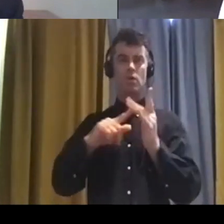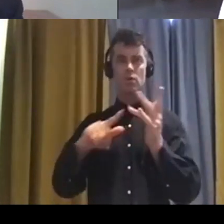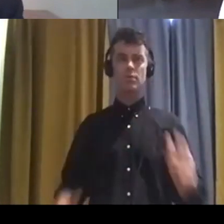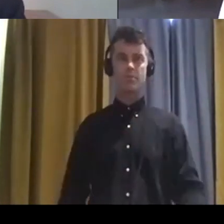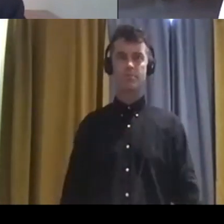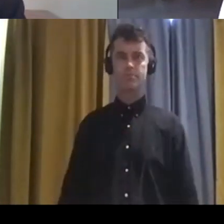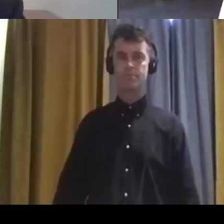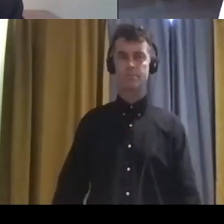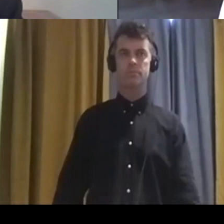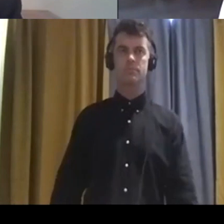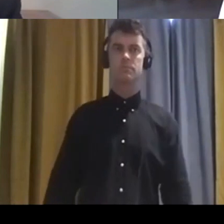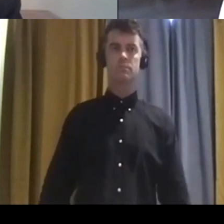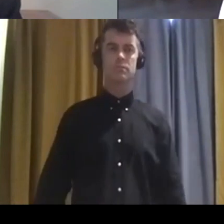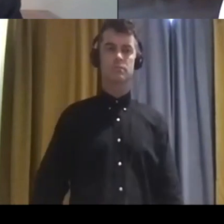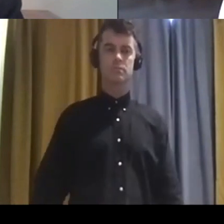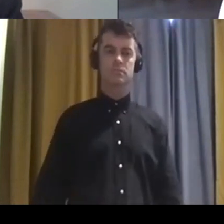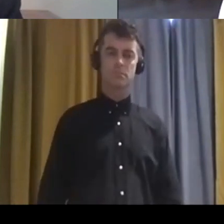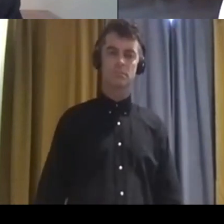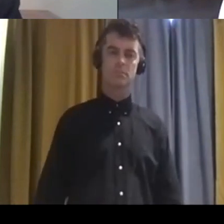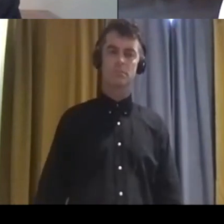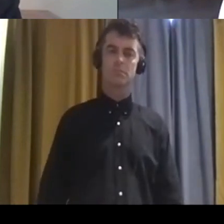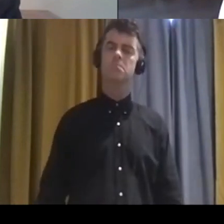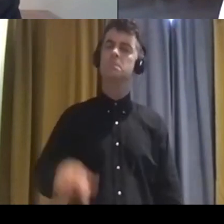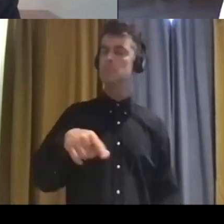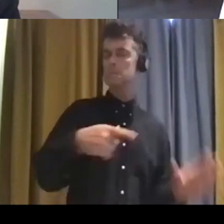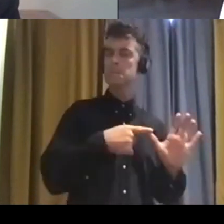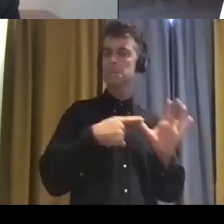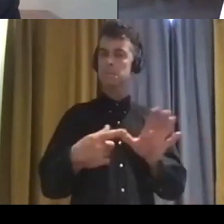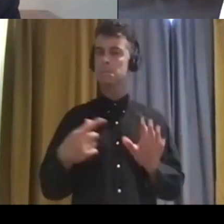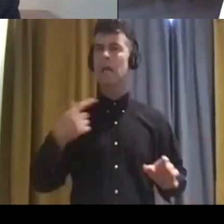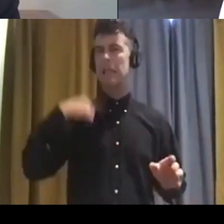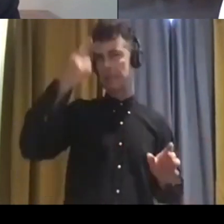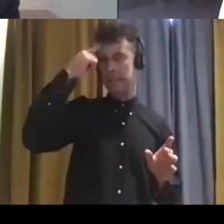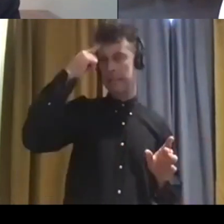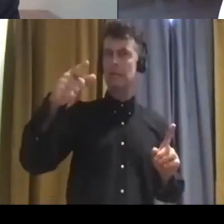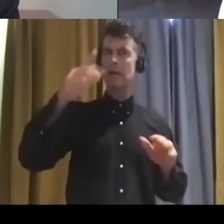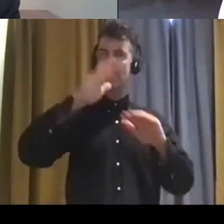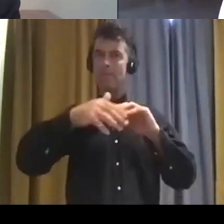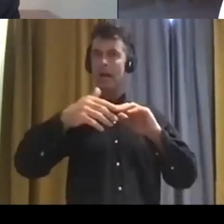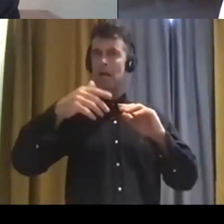I think it's again going back to that kind of cognitive dissonance between you know what